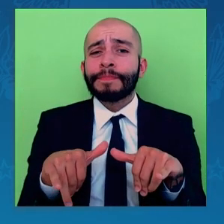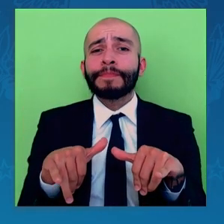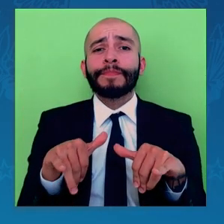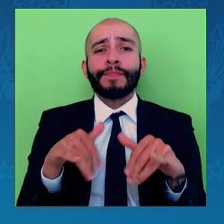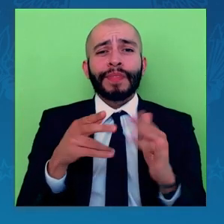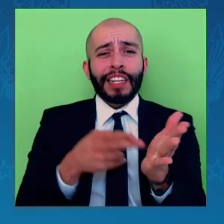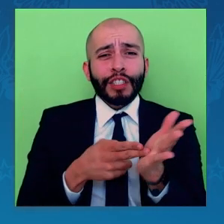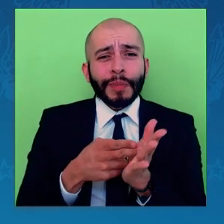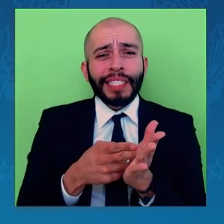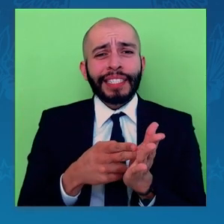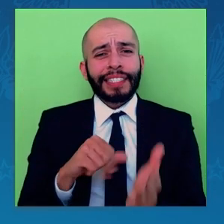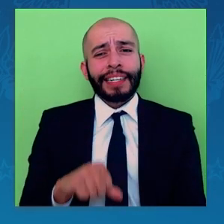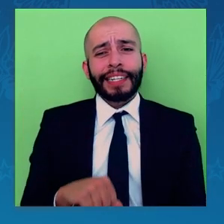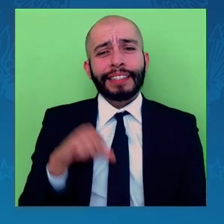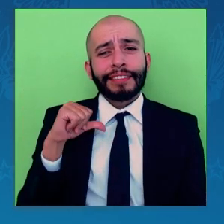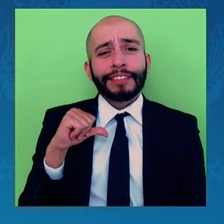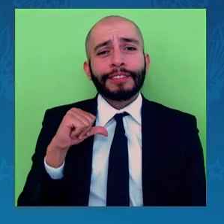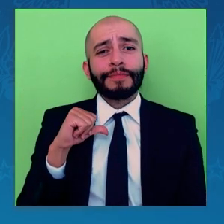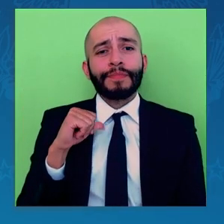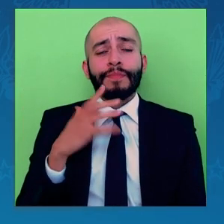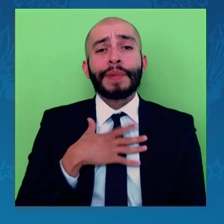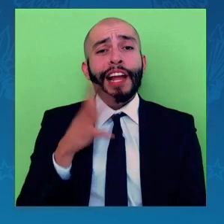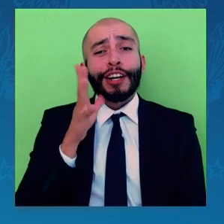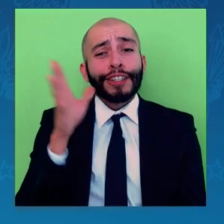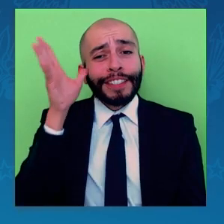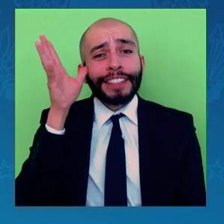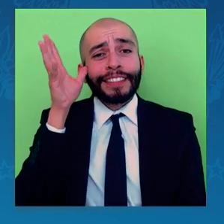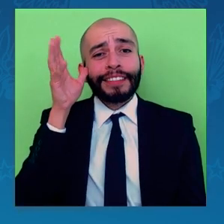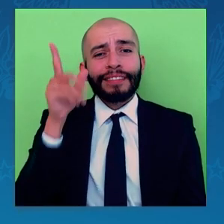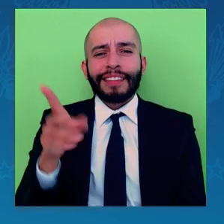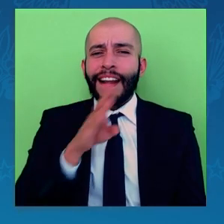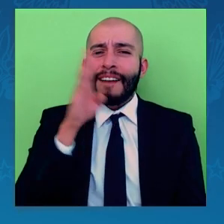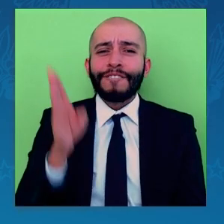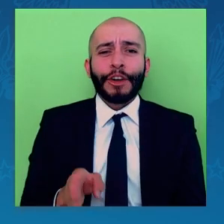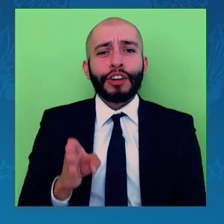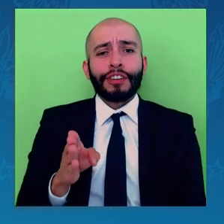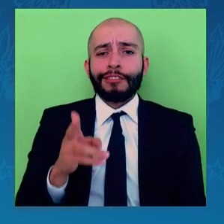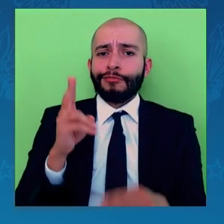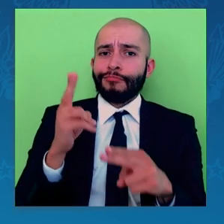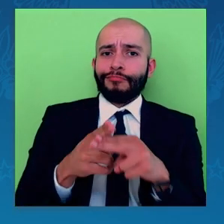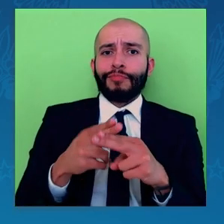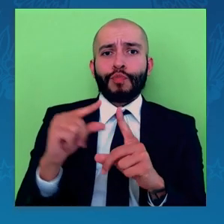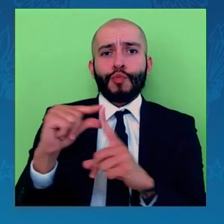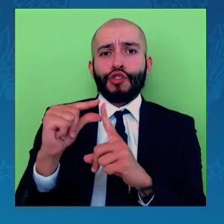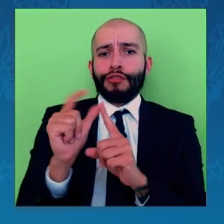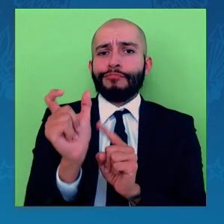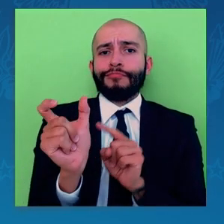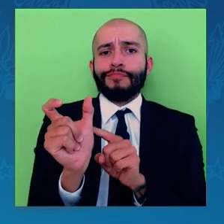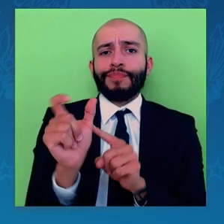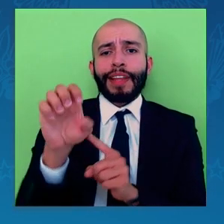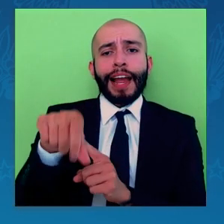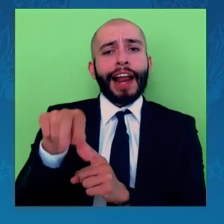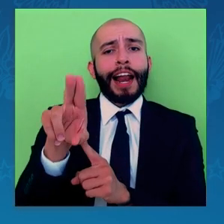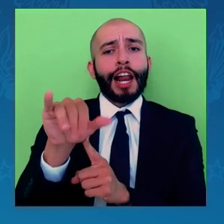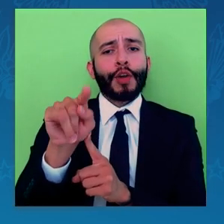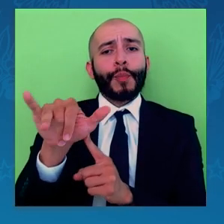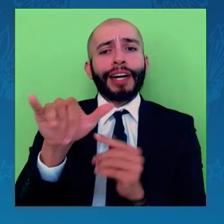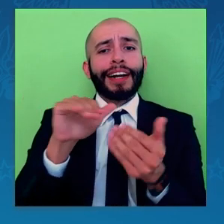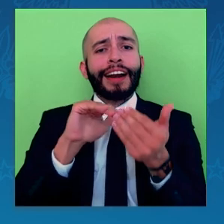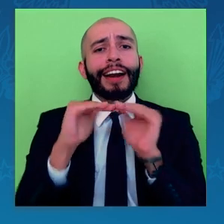my mother and father were the first ones to teach me through their power of example, that the pursuit of equity is a sacred commitment